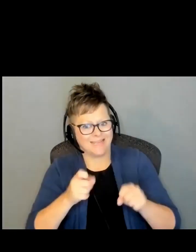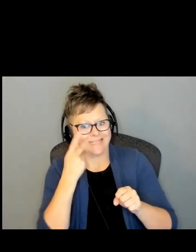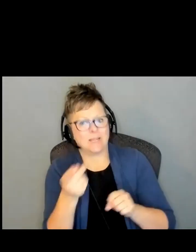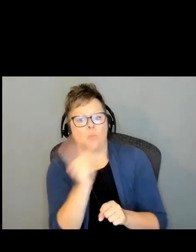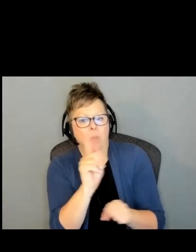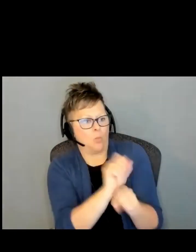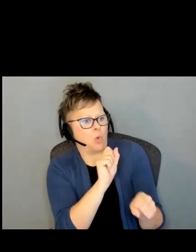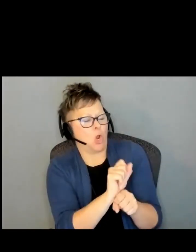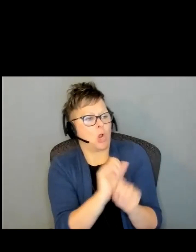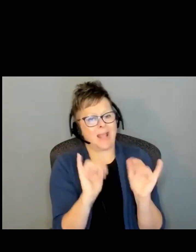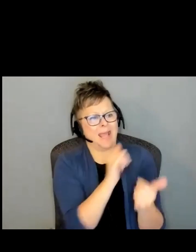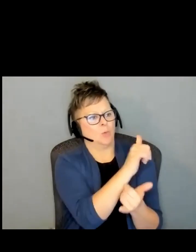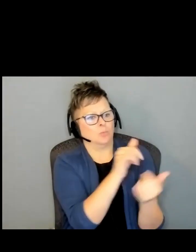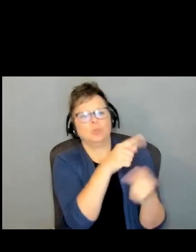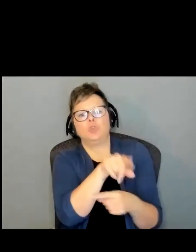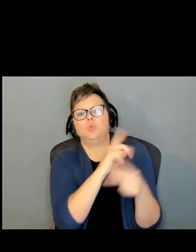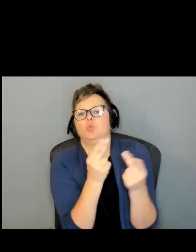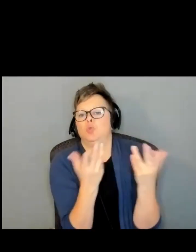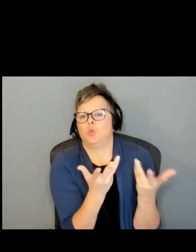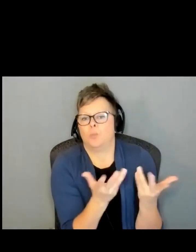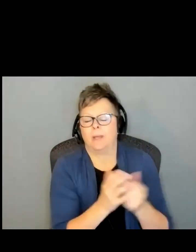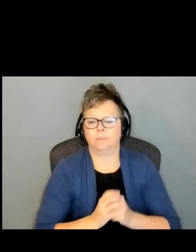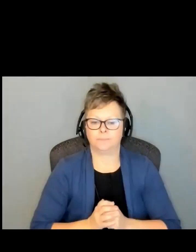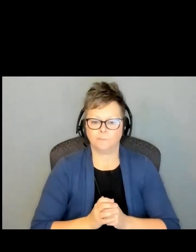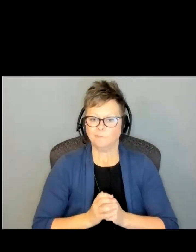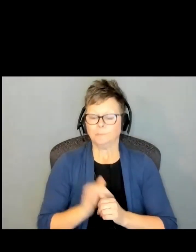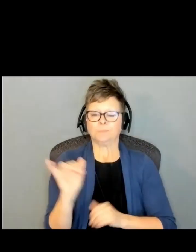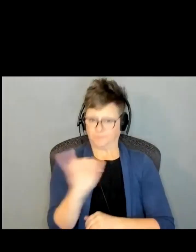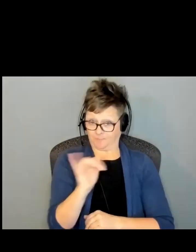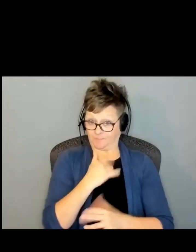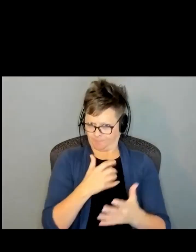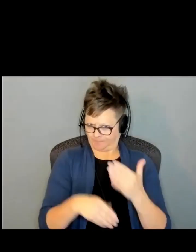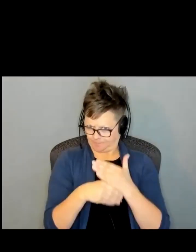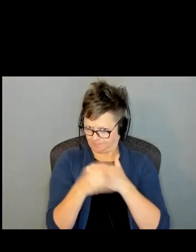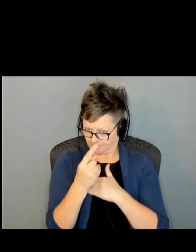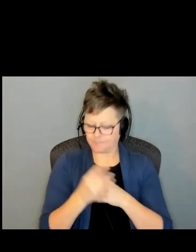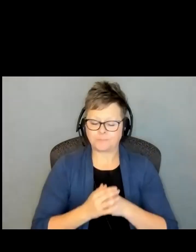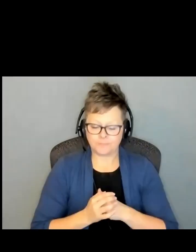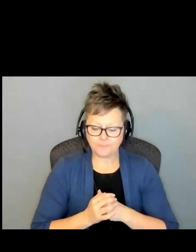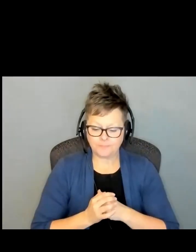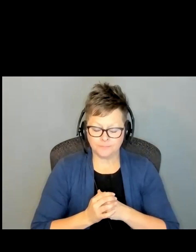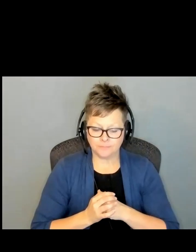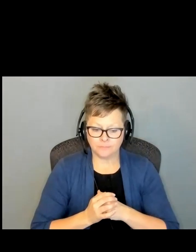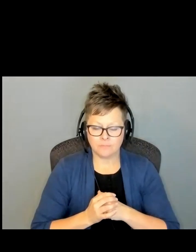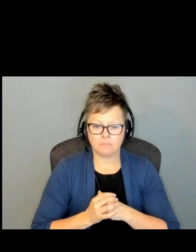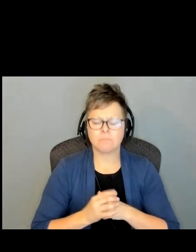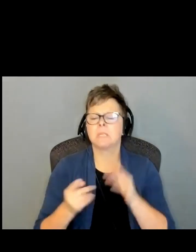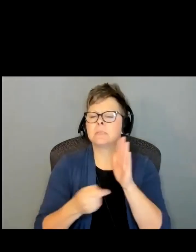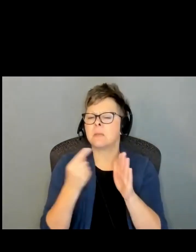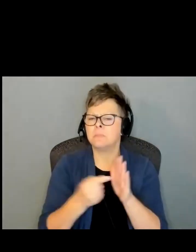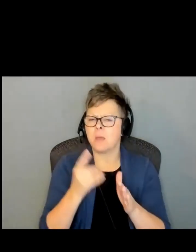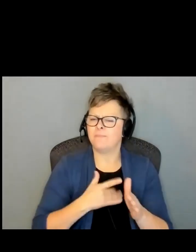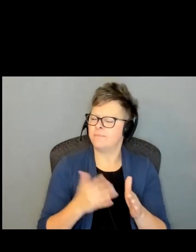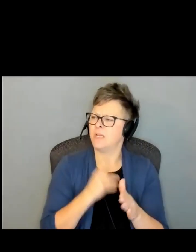The one piece that I would also add is that sometimes it’s easy to focus on the end